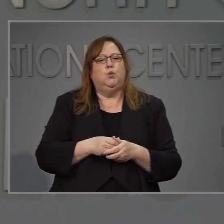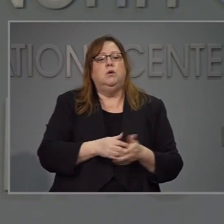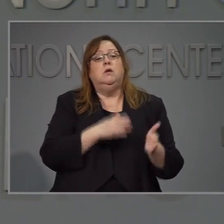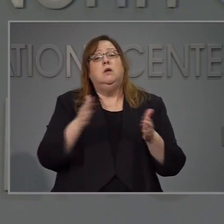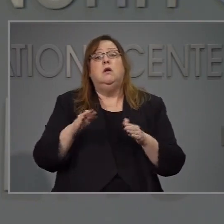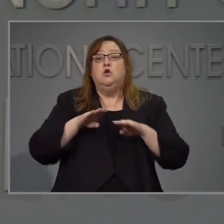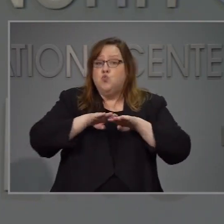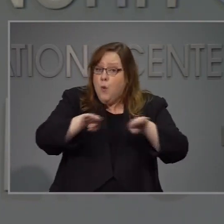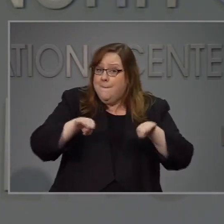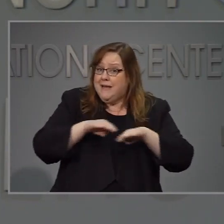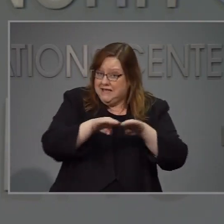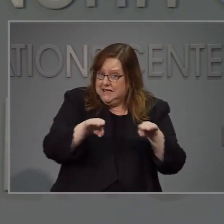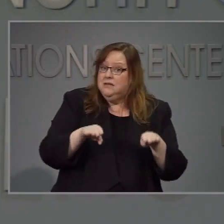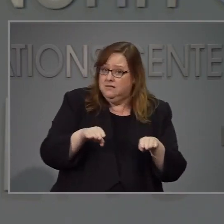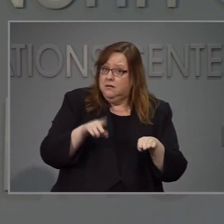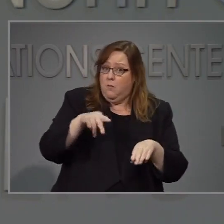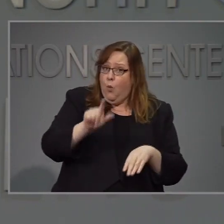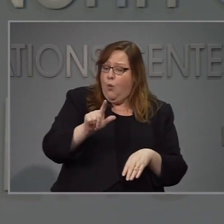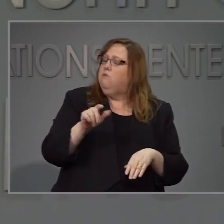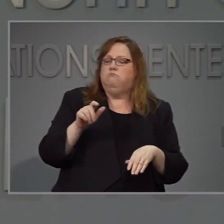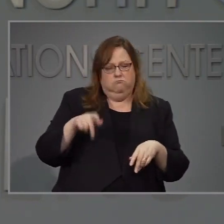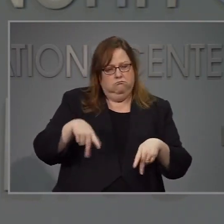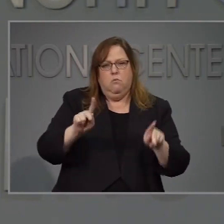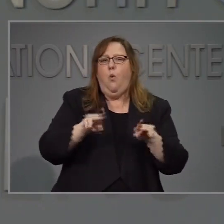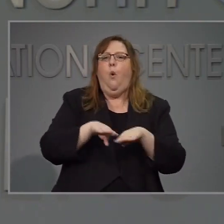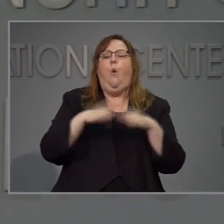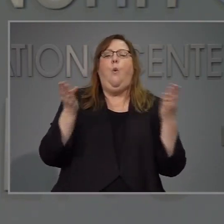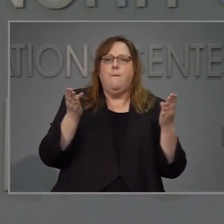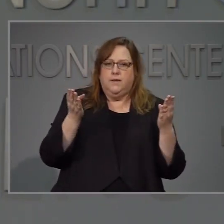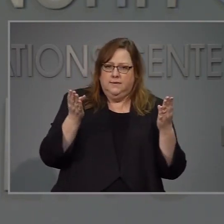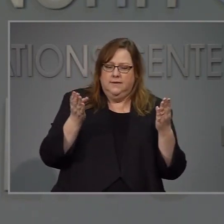CAPACITY. THESE BUSINESSES WILL HAVE FACE COVERING IN CLEANING REQUIREMENTS WHILE ALSO REDUCING THE NUMBER OF PEOPLE